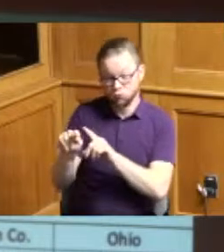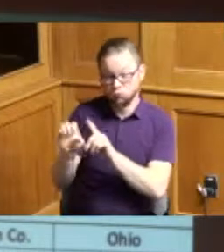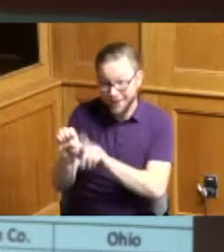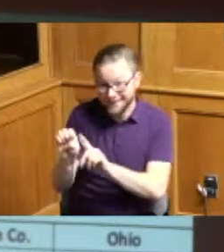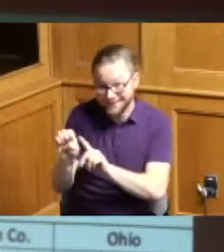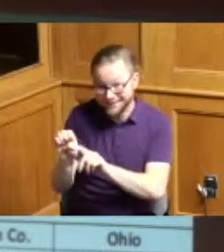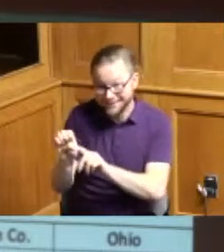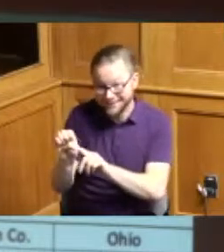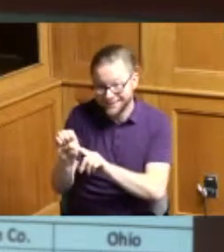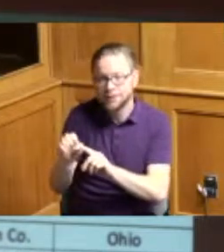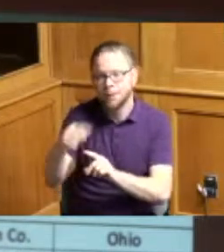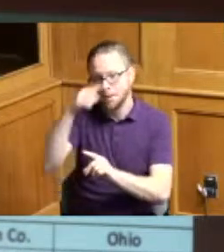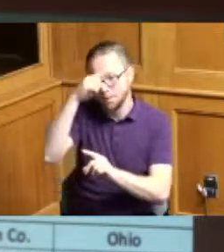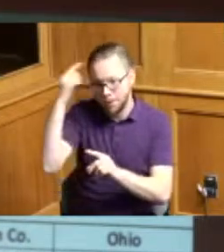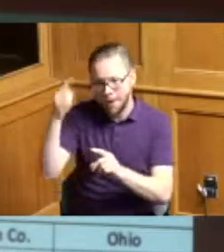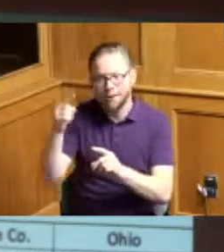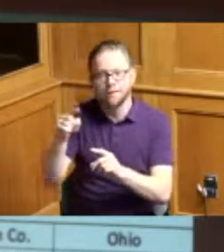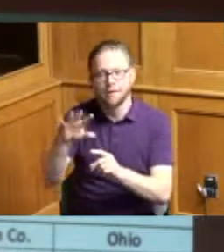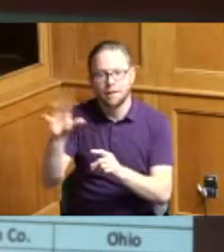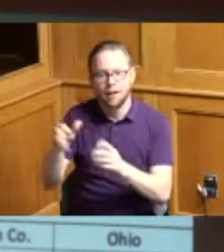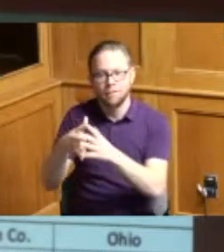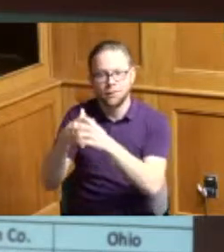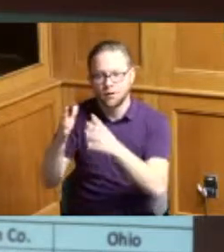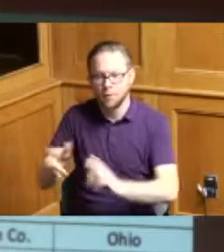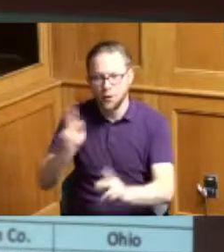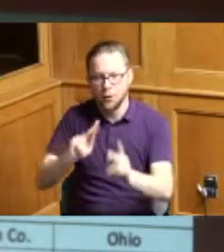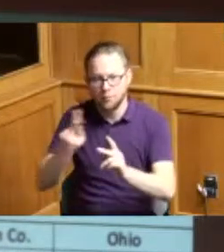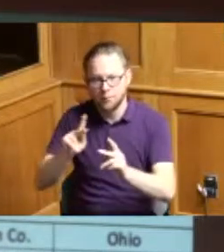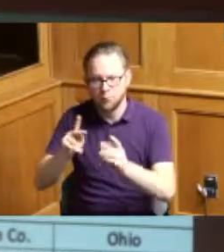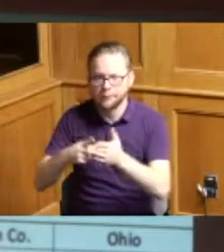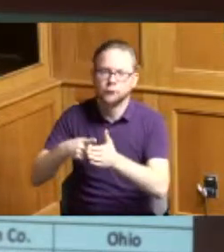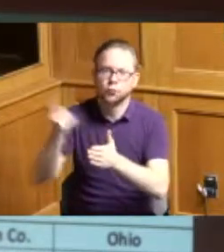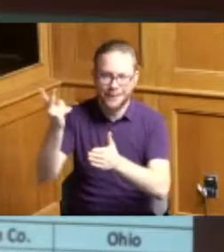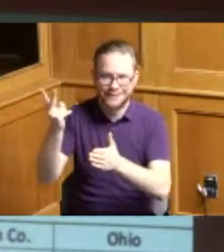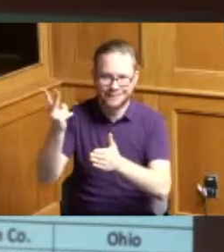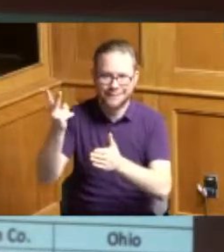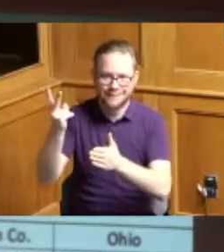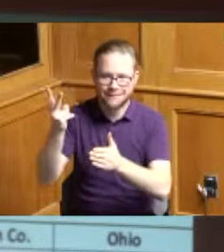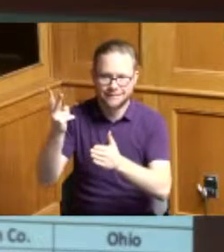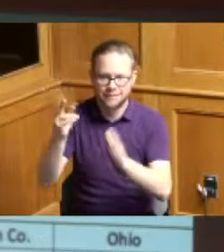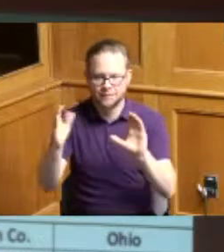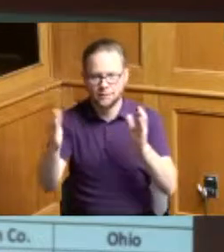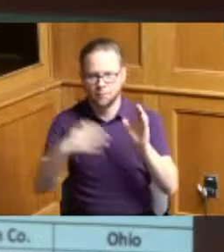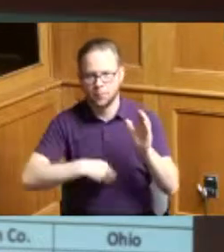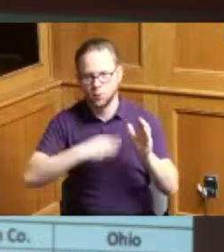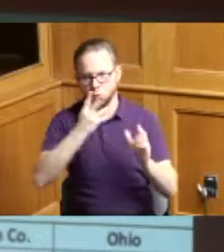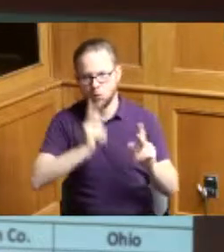among black and African American residents was twice that of white residents we had a discussion